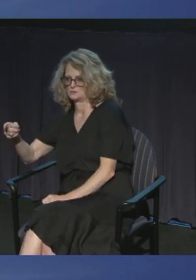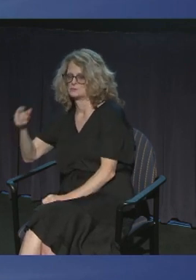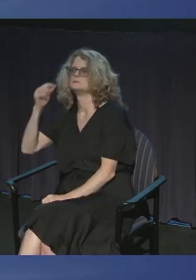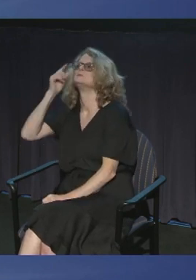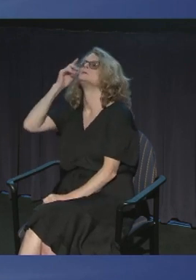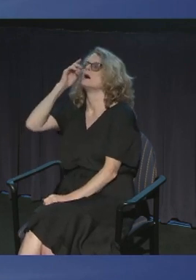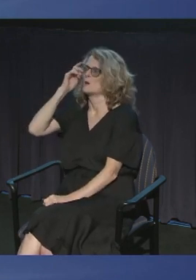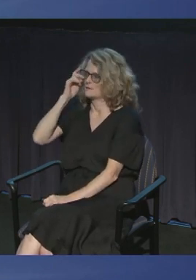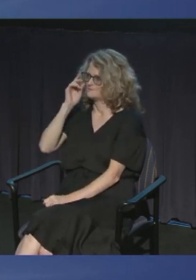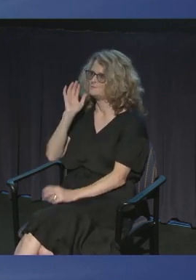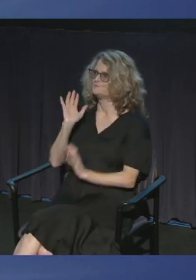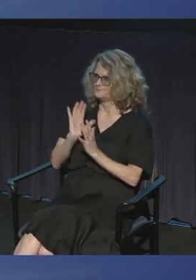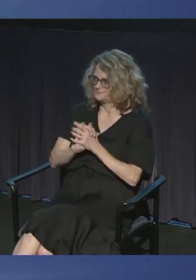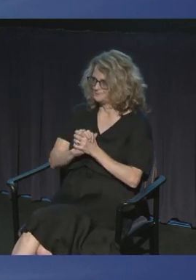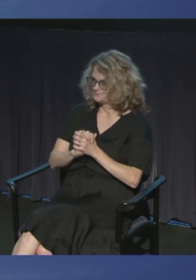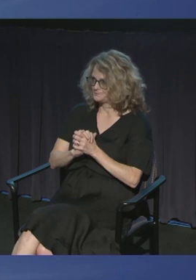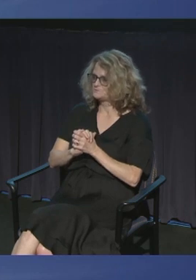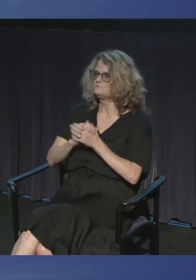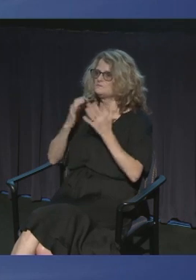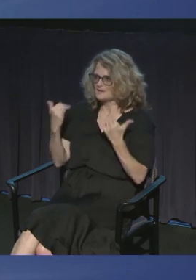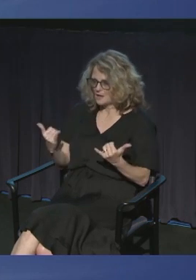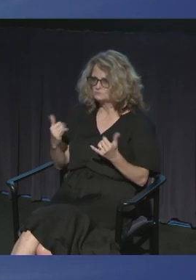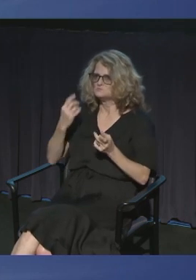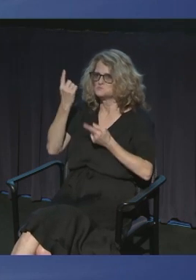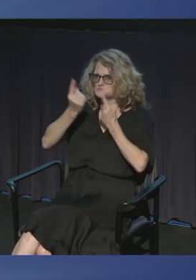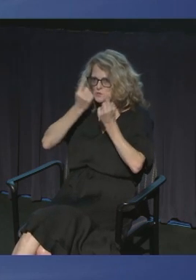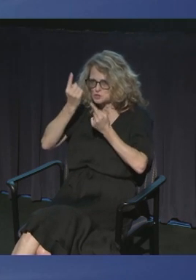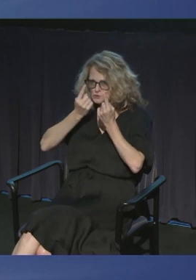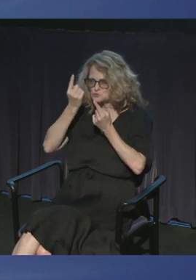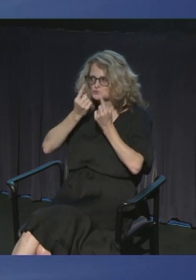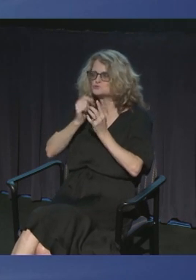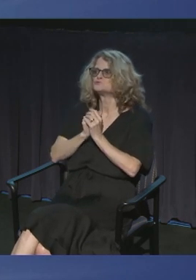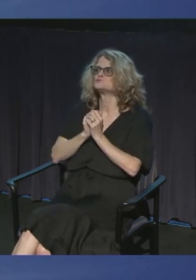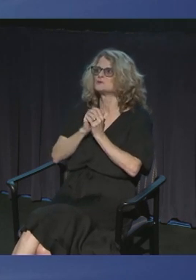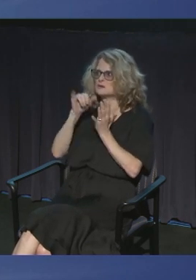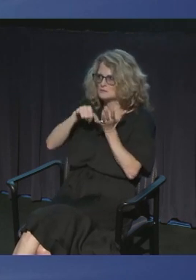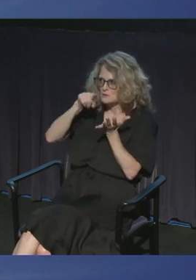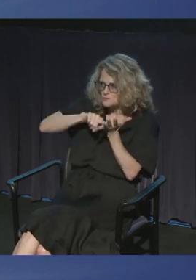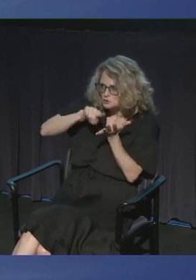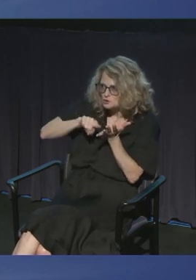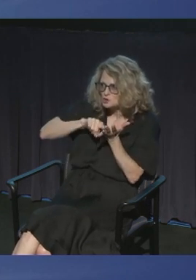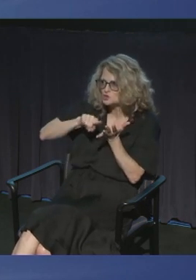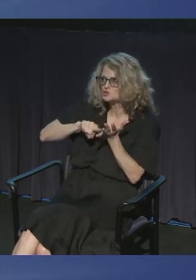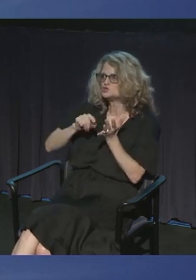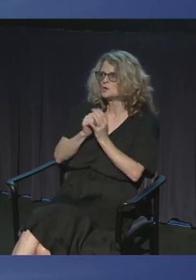THIS SHORT SCFA MAY BE